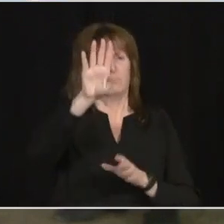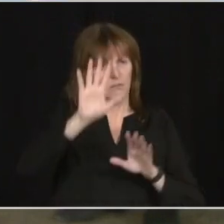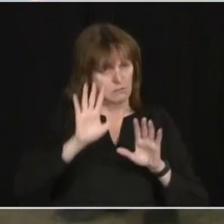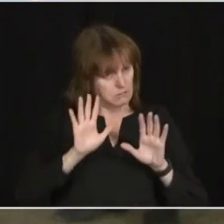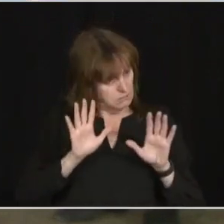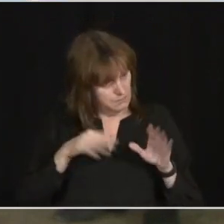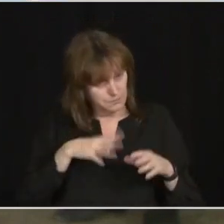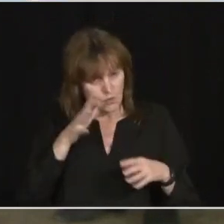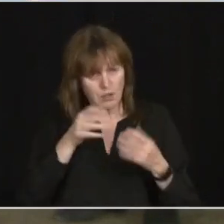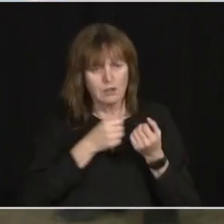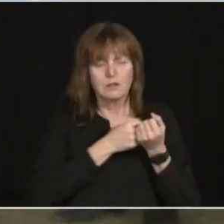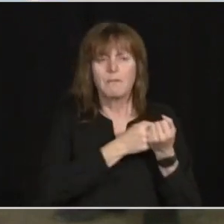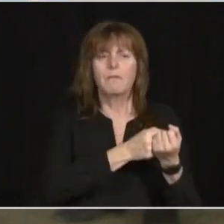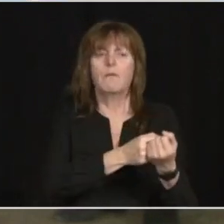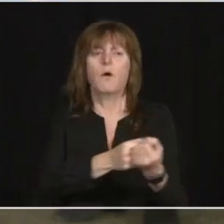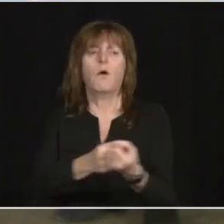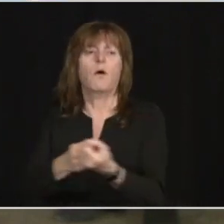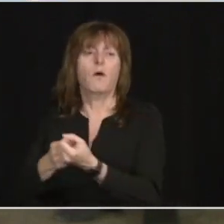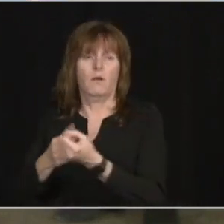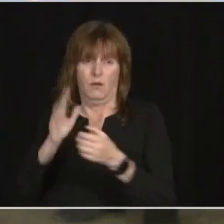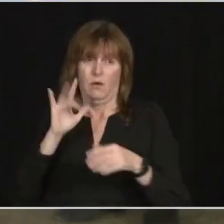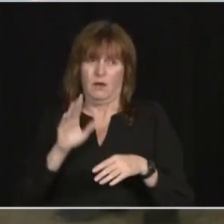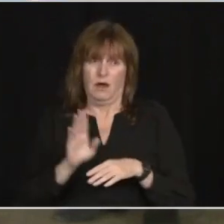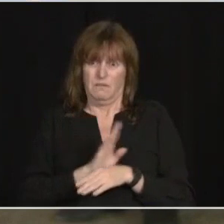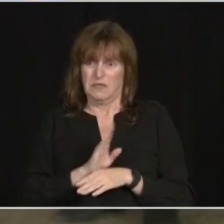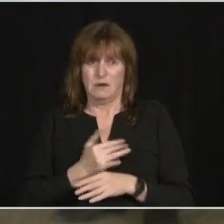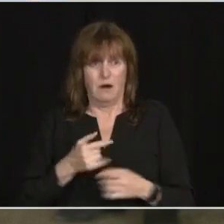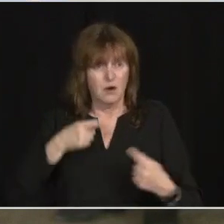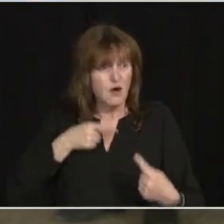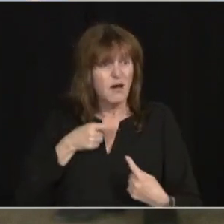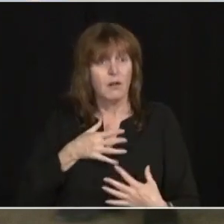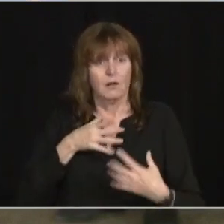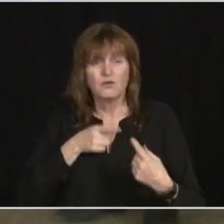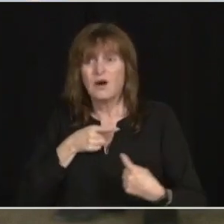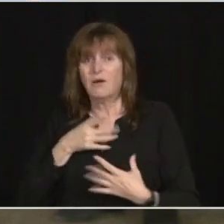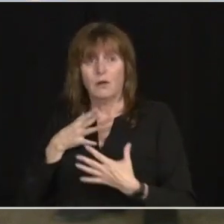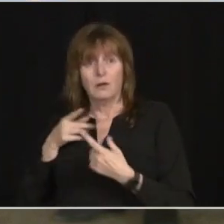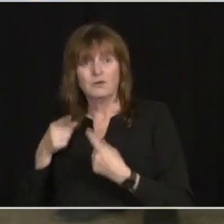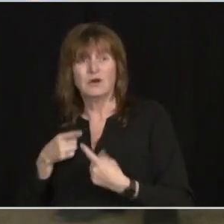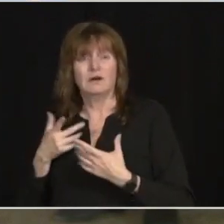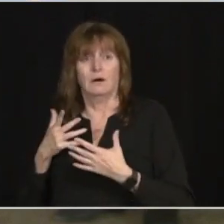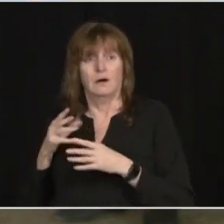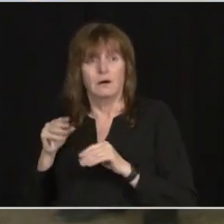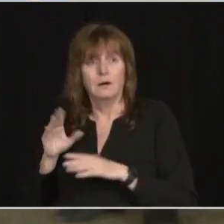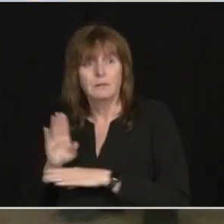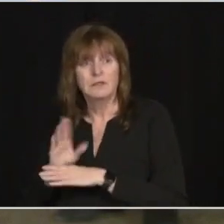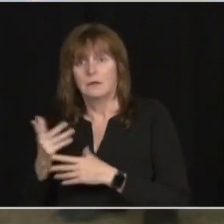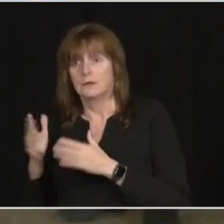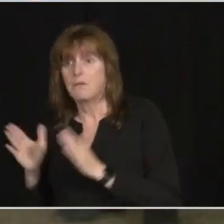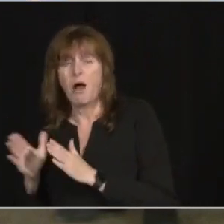been terrible for so many small businesses and really all businesses. I'm just